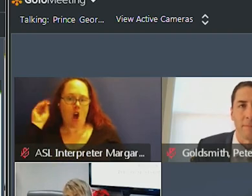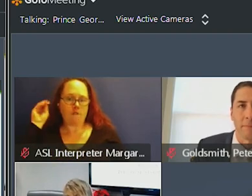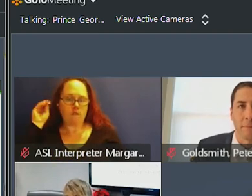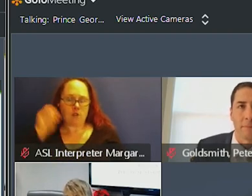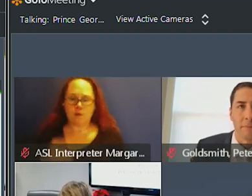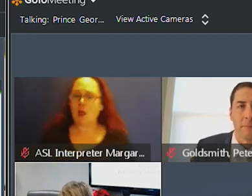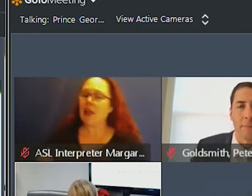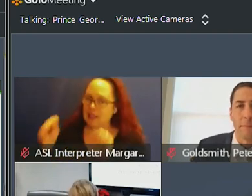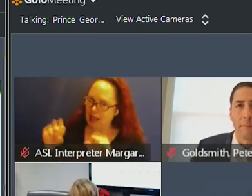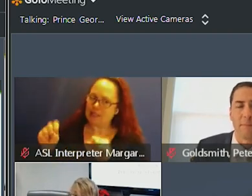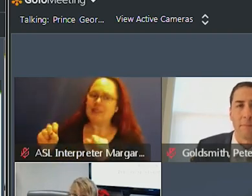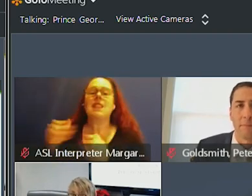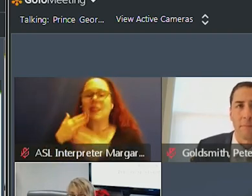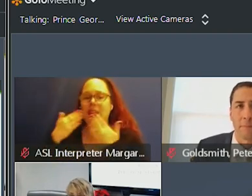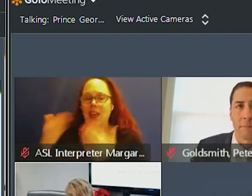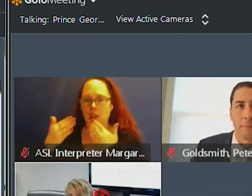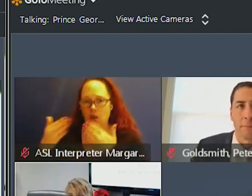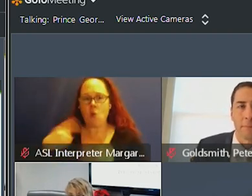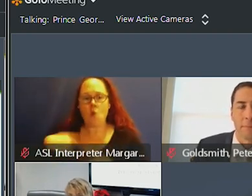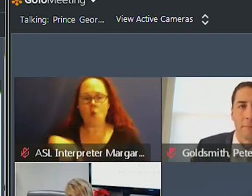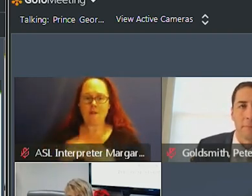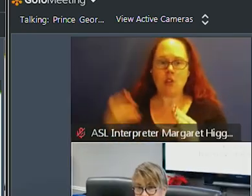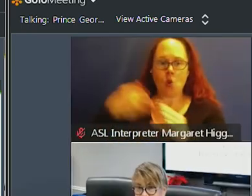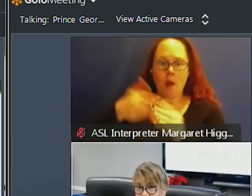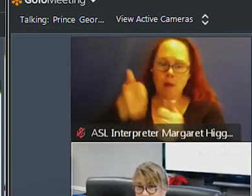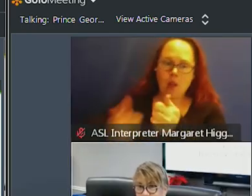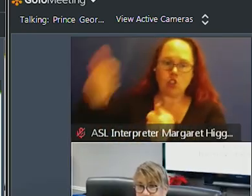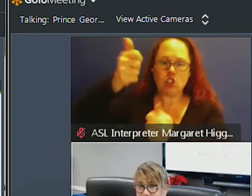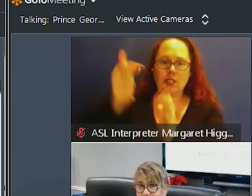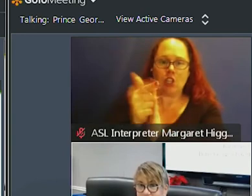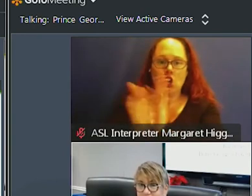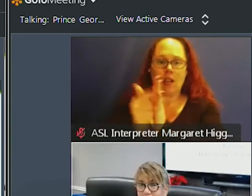Mr. Goldsmith, we have been joined by our senior counsel, Peter Goldsmith, who, who is with us today.